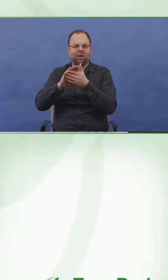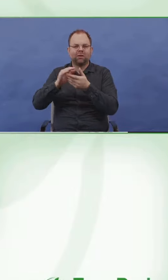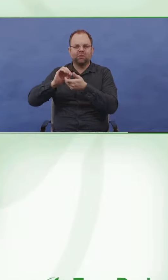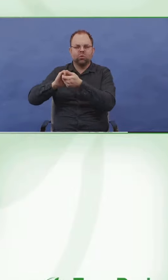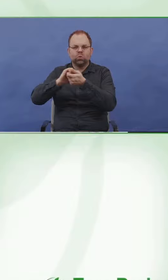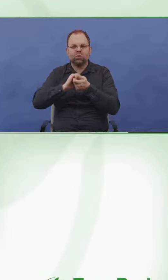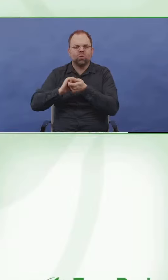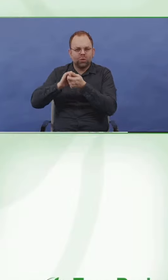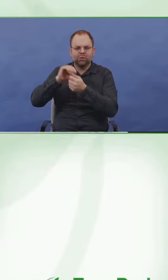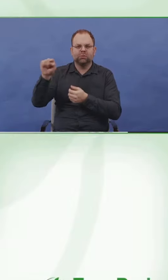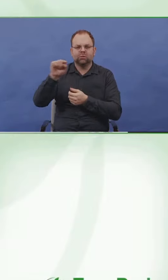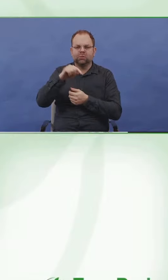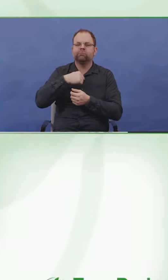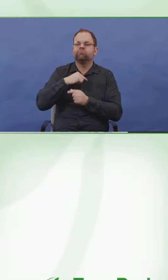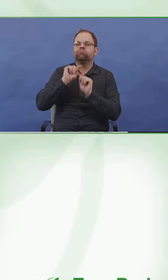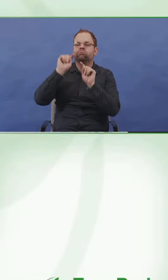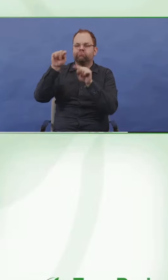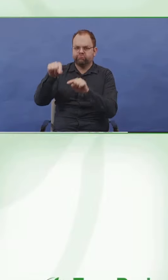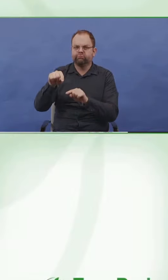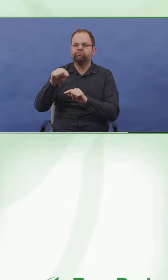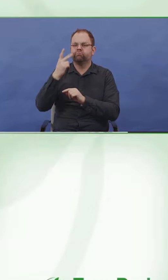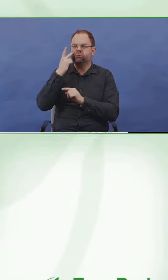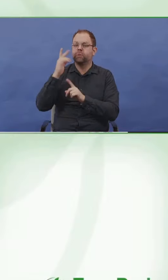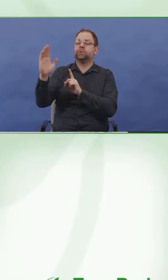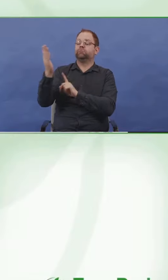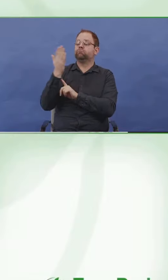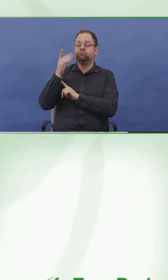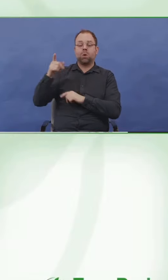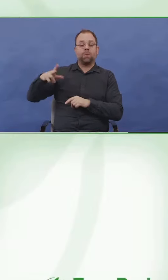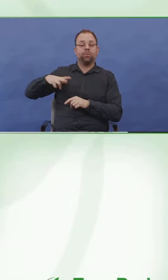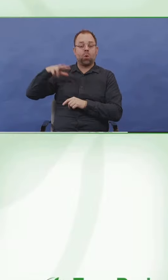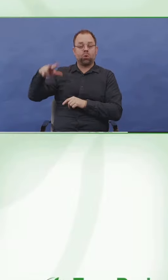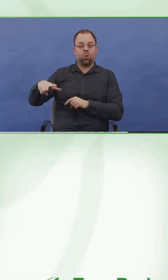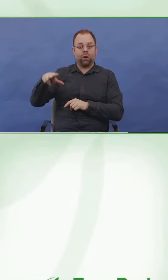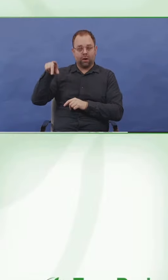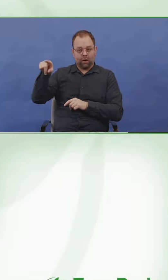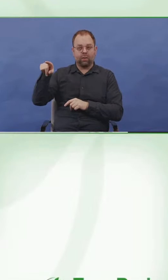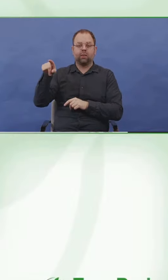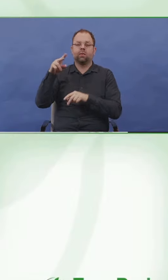And almost no education opportunities, no upskilling opportunities at all.